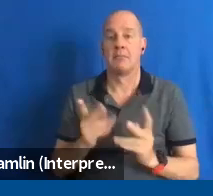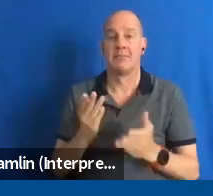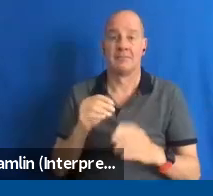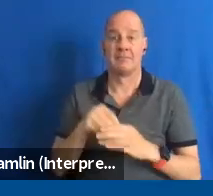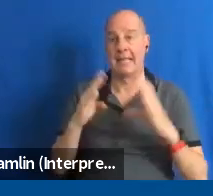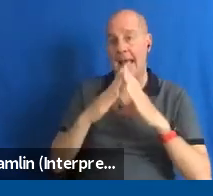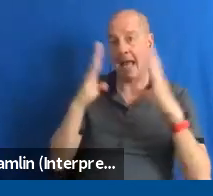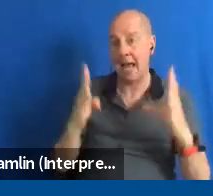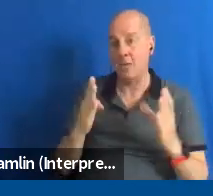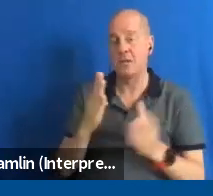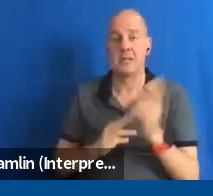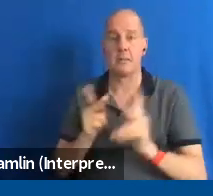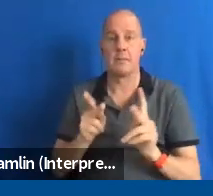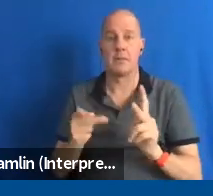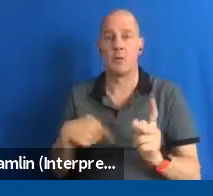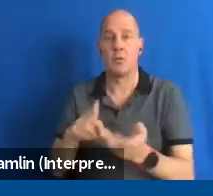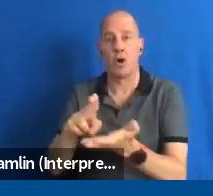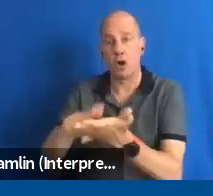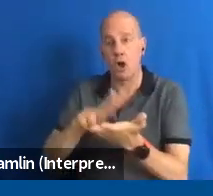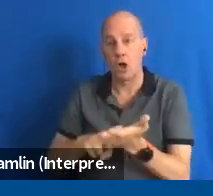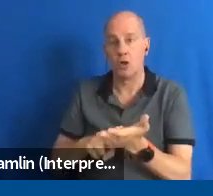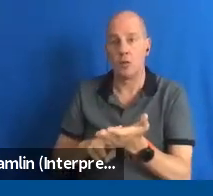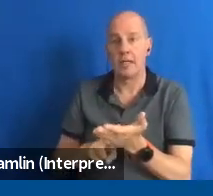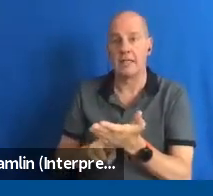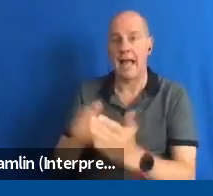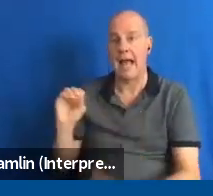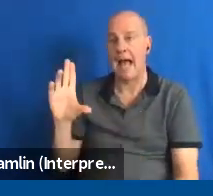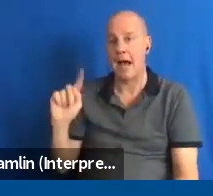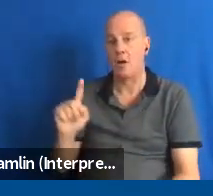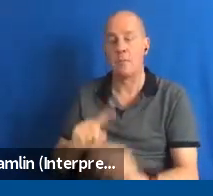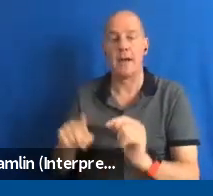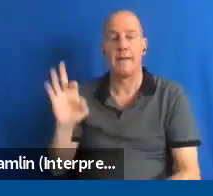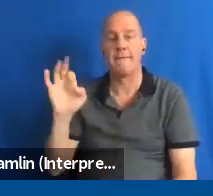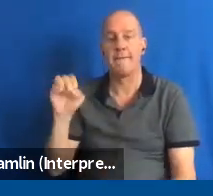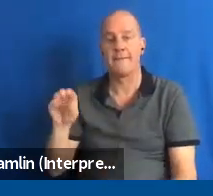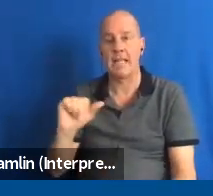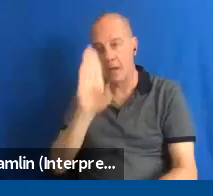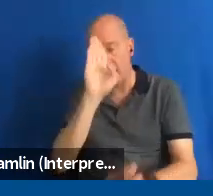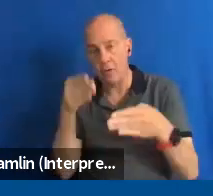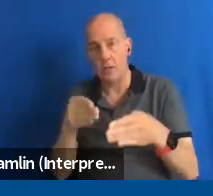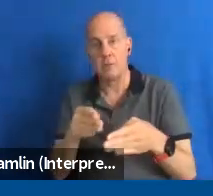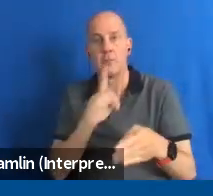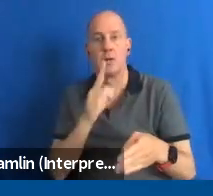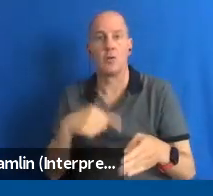we contract out, but FEMA focuses on making sure that we provide effective communication.